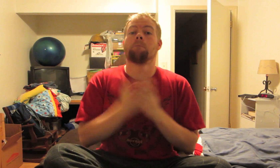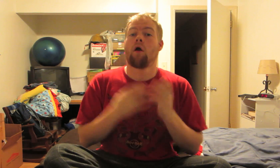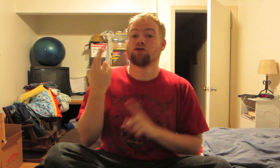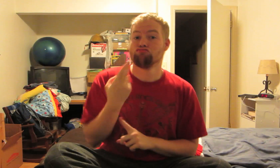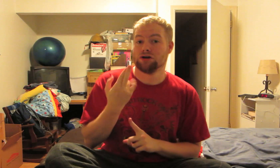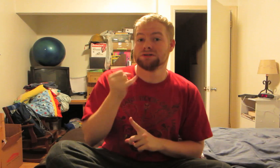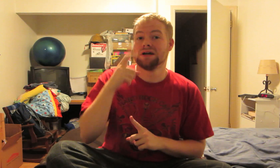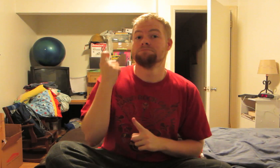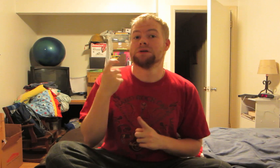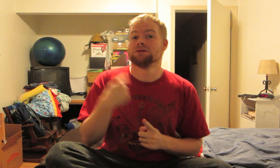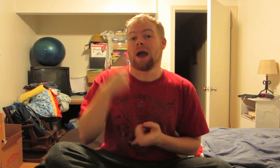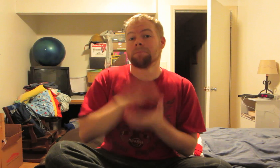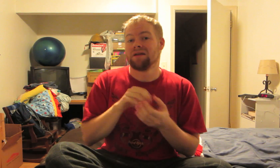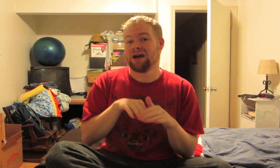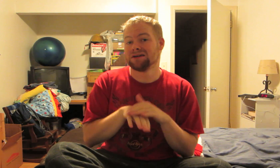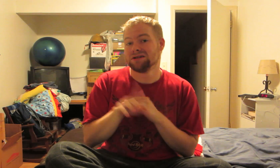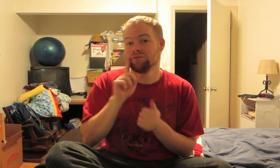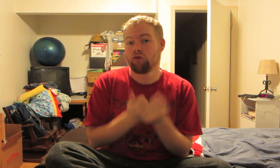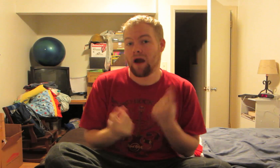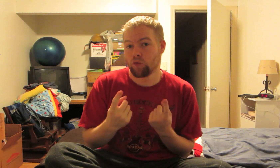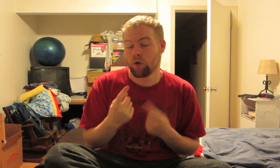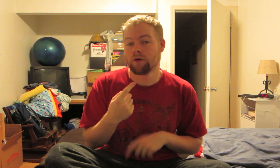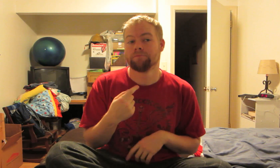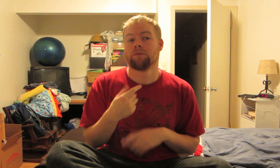Part of the reason for this is because I believe in access for everyone.